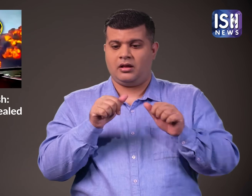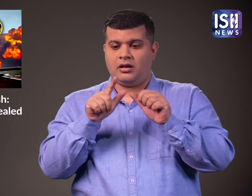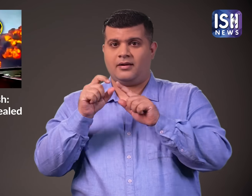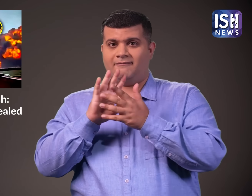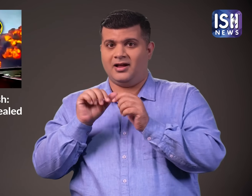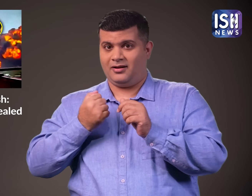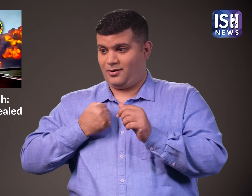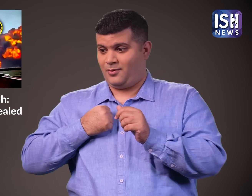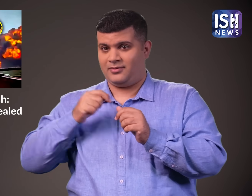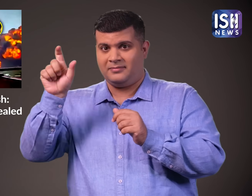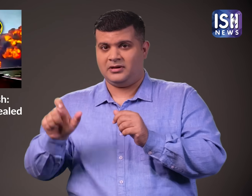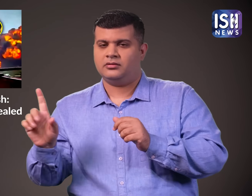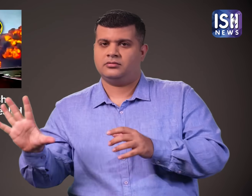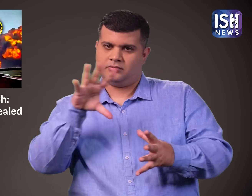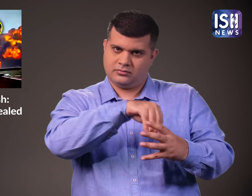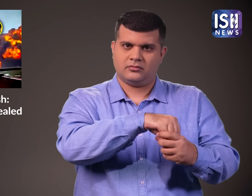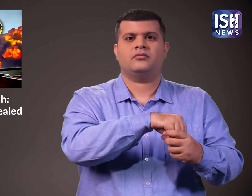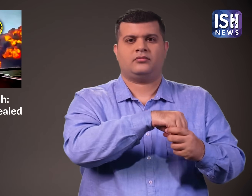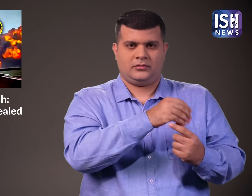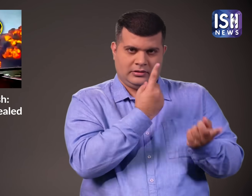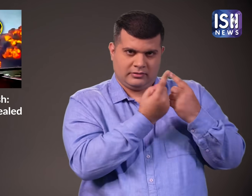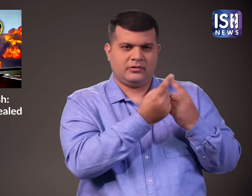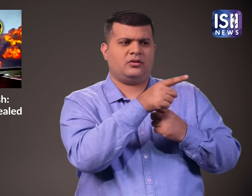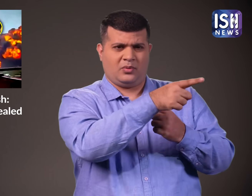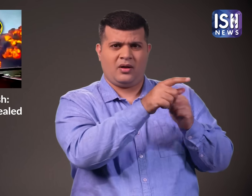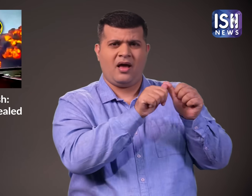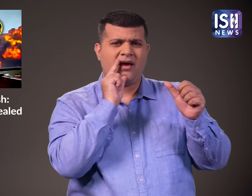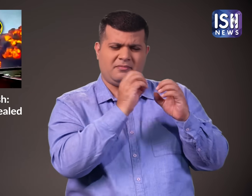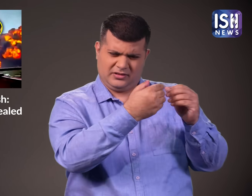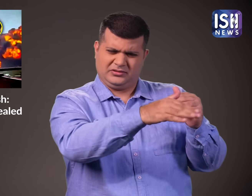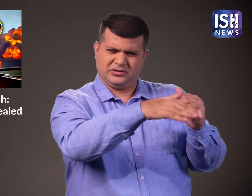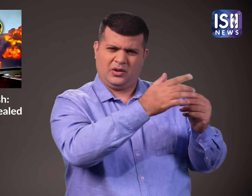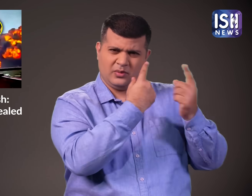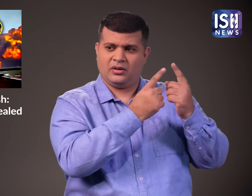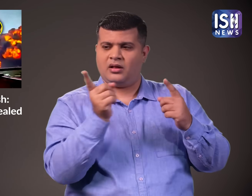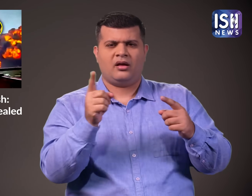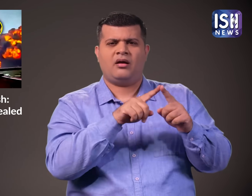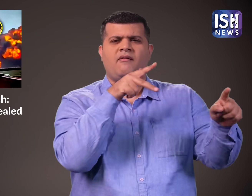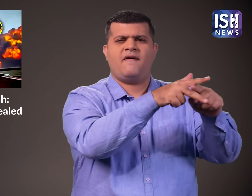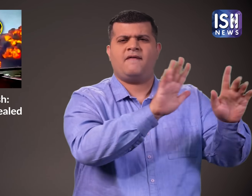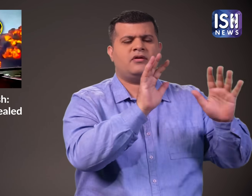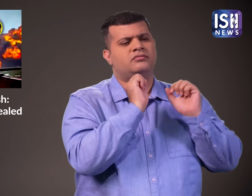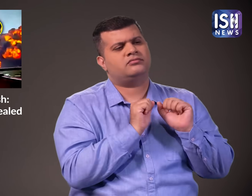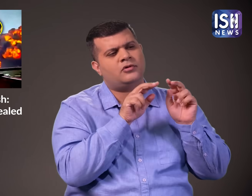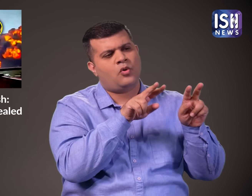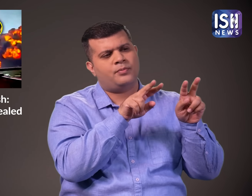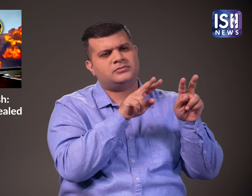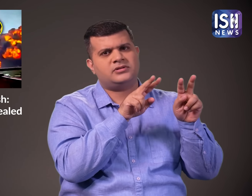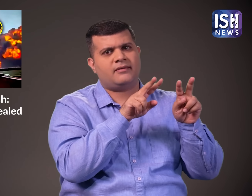ALPA demanded to be part of the ongoing investigation as an observer.